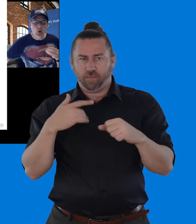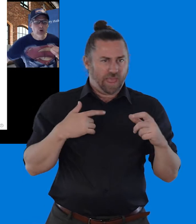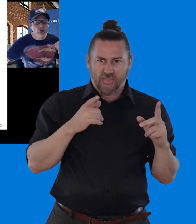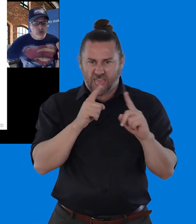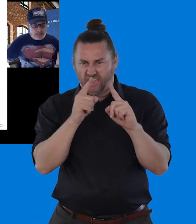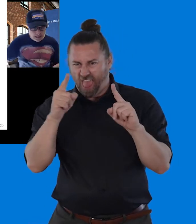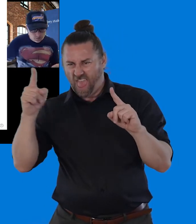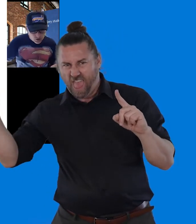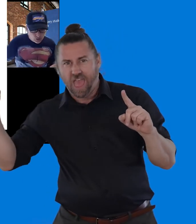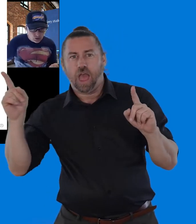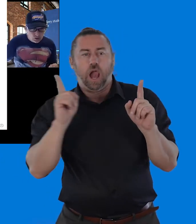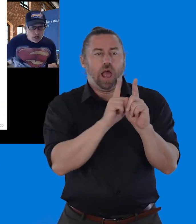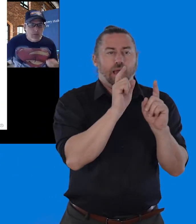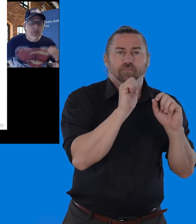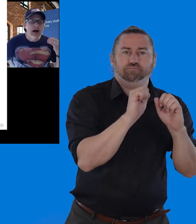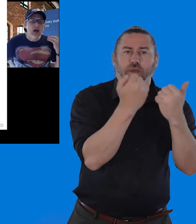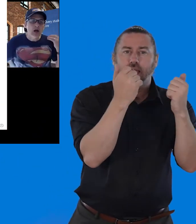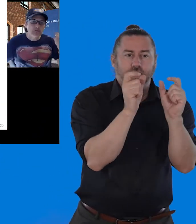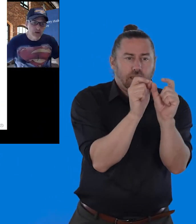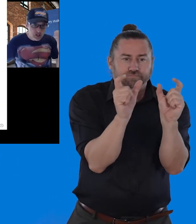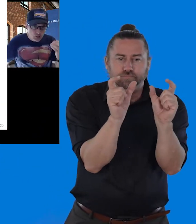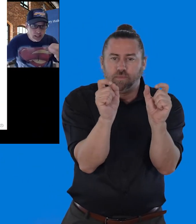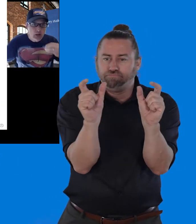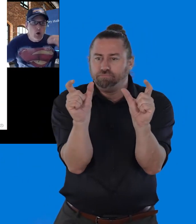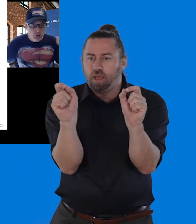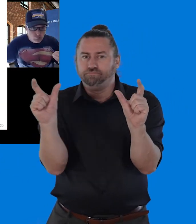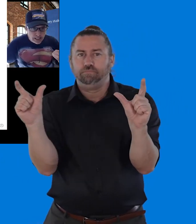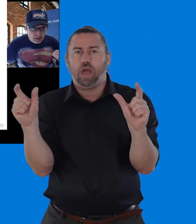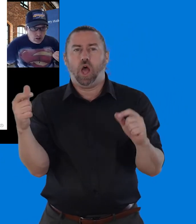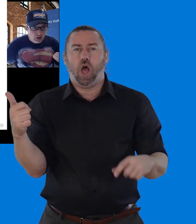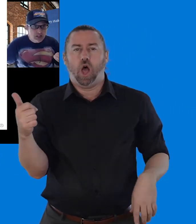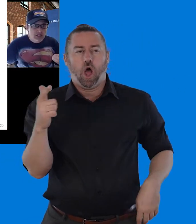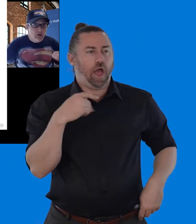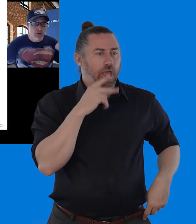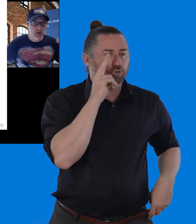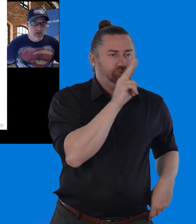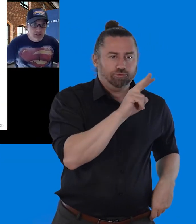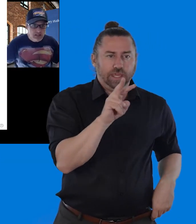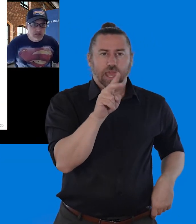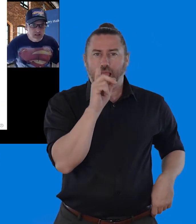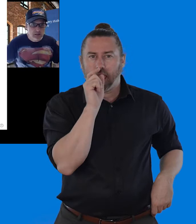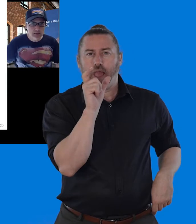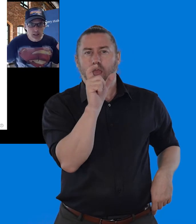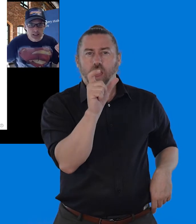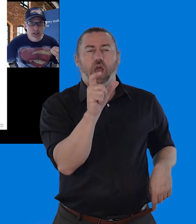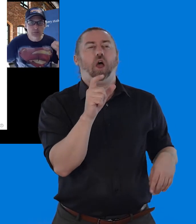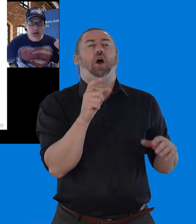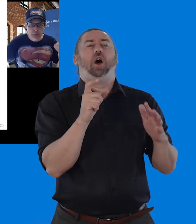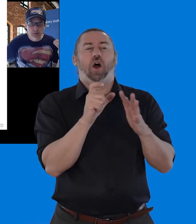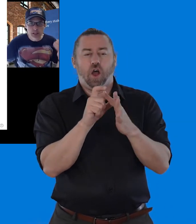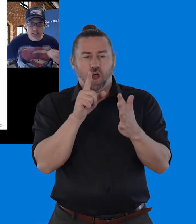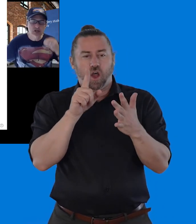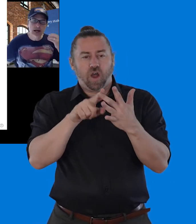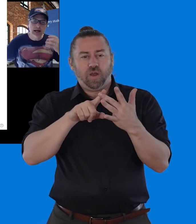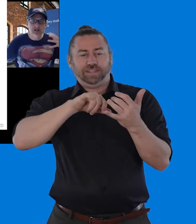Now, it won't read them to you, but visually, while you're reading along yourself, you can say dis-ci-pline pub-lished OK.